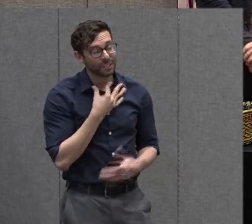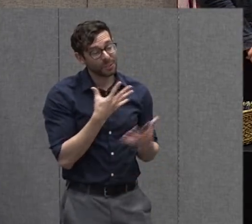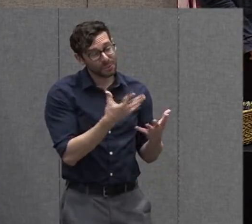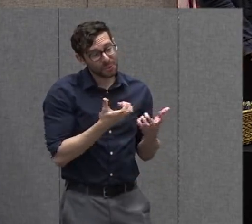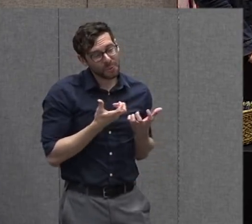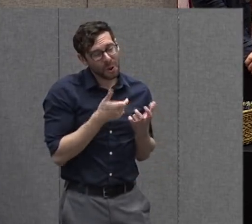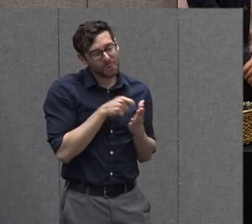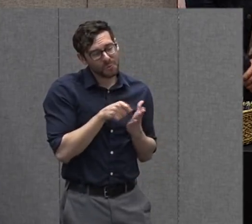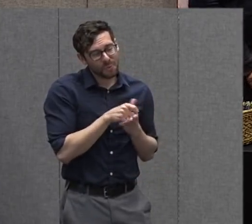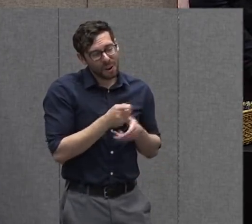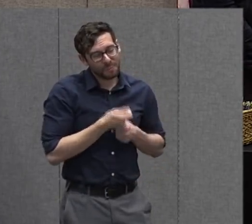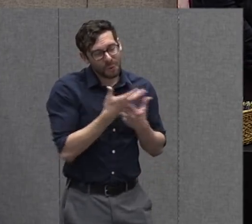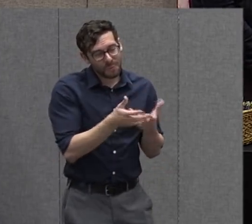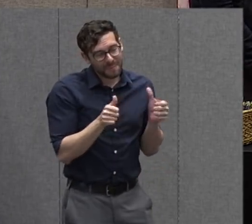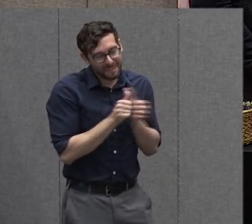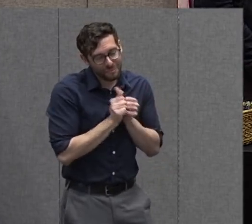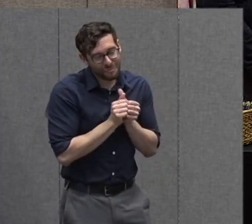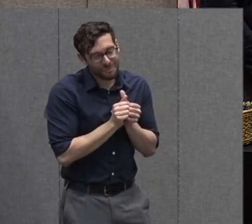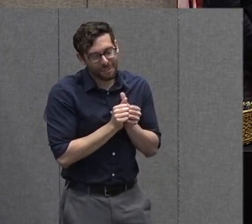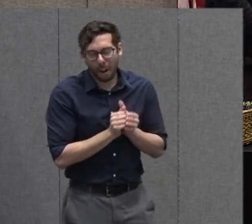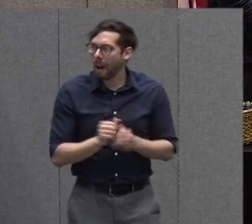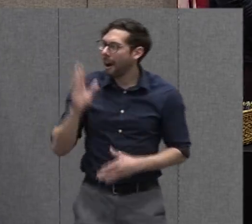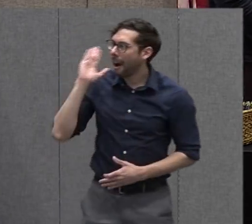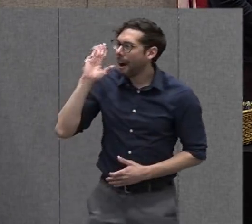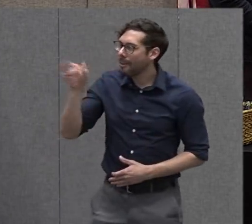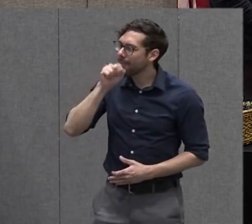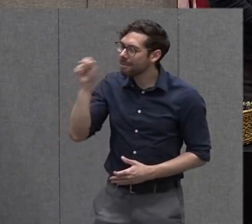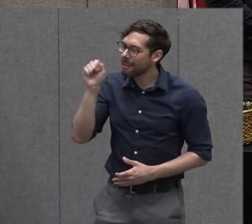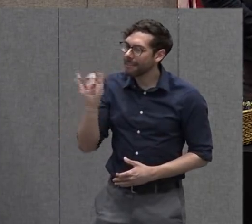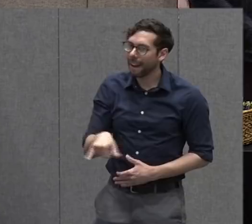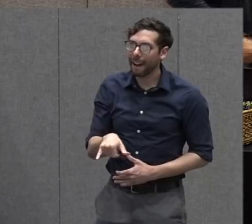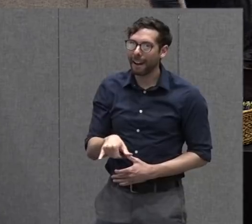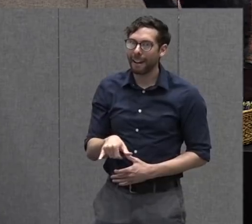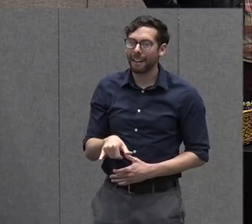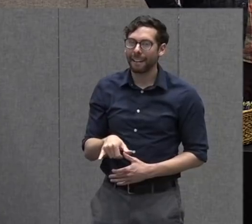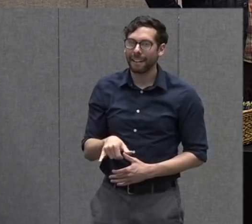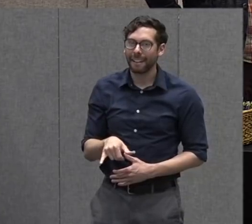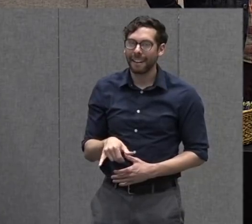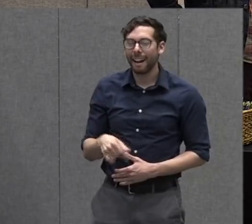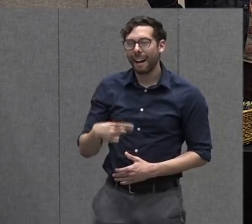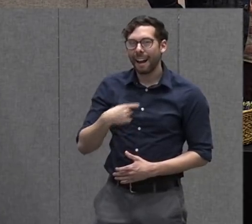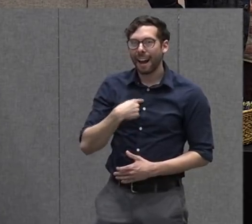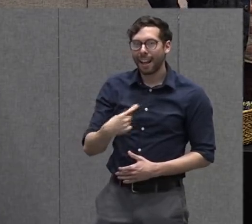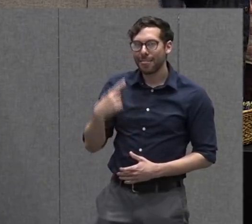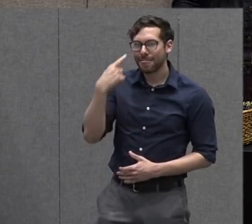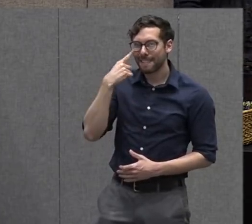[Miss Martindale] I would love to write a poem with you. And guess what, - That's good [Miss Martindale] I kind of figured you would want to, [Mr. R] Get outta here.